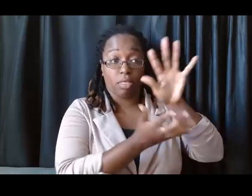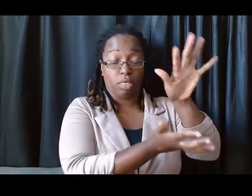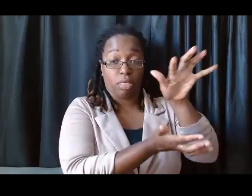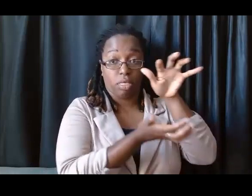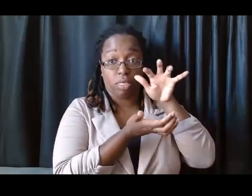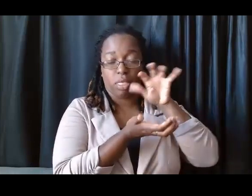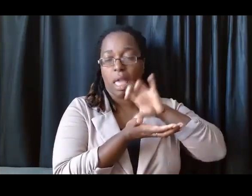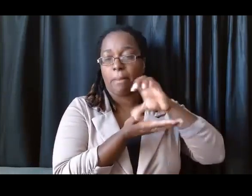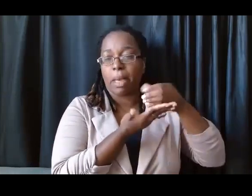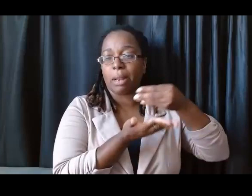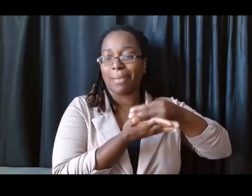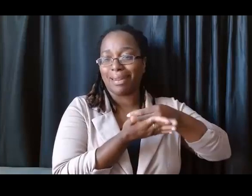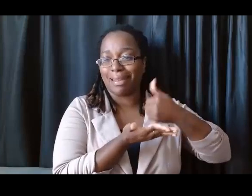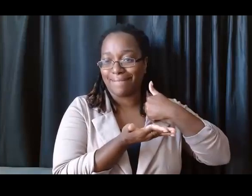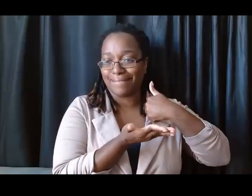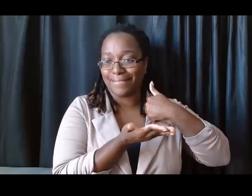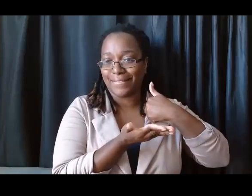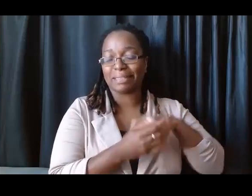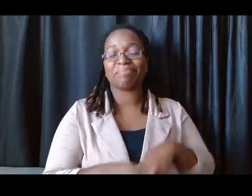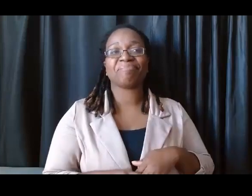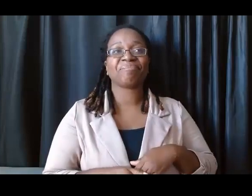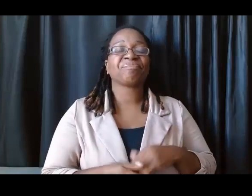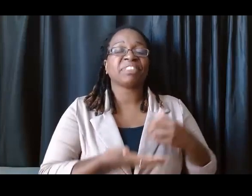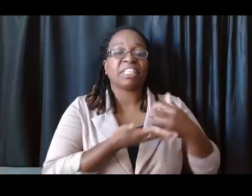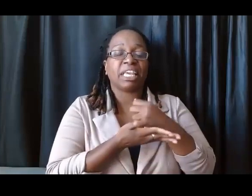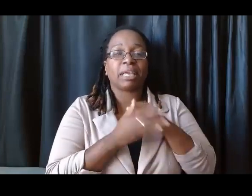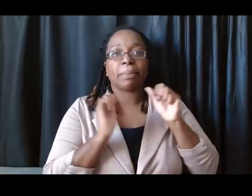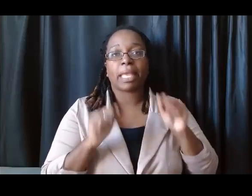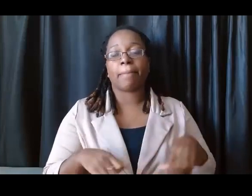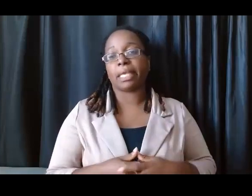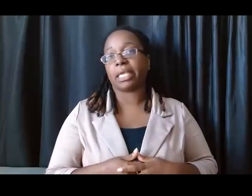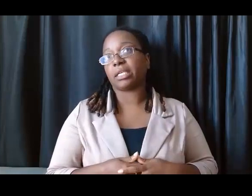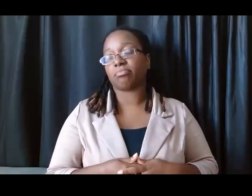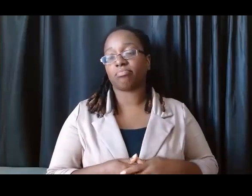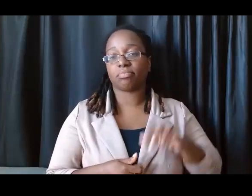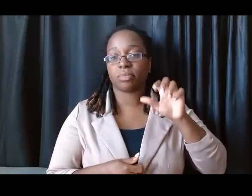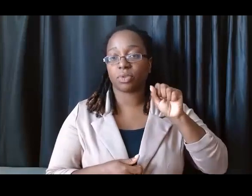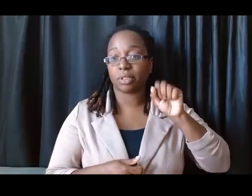So common examples of income are social security disability insurance, that's other social security benefit.